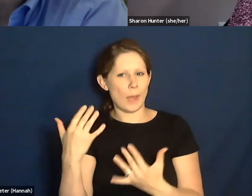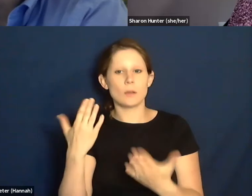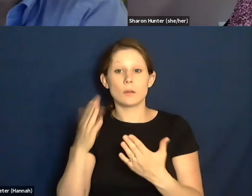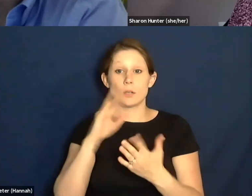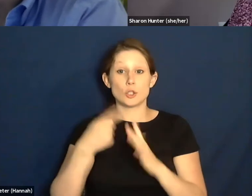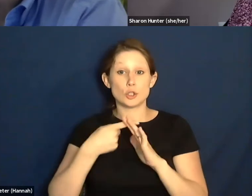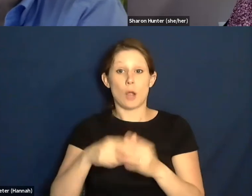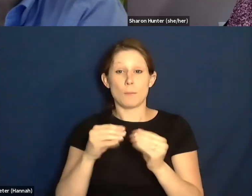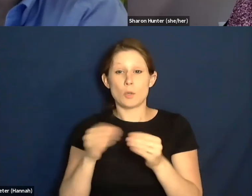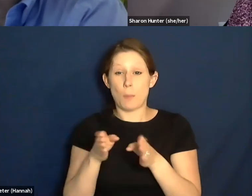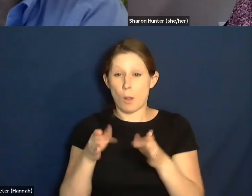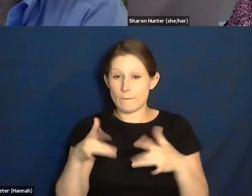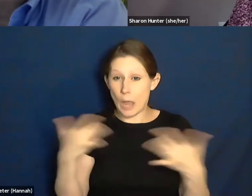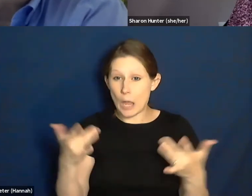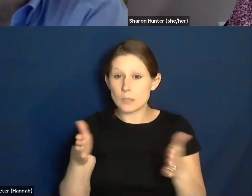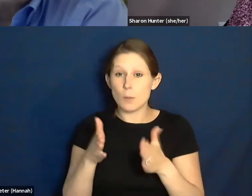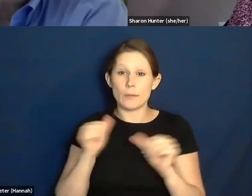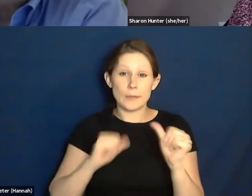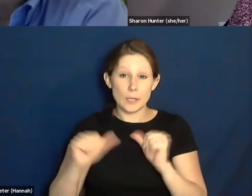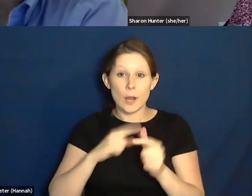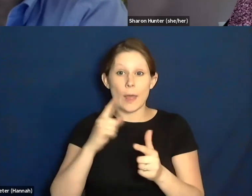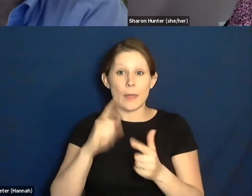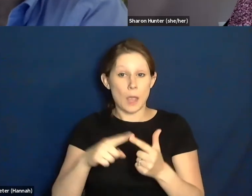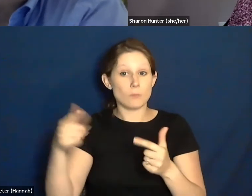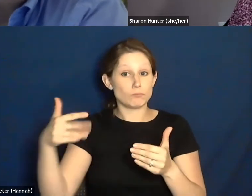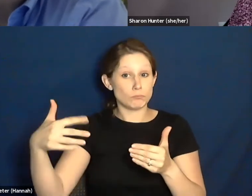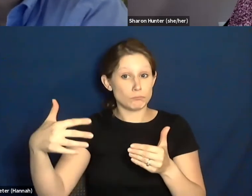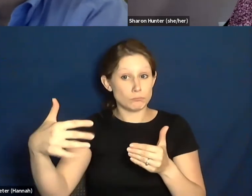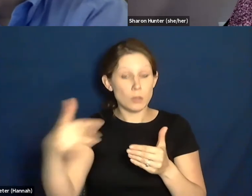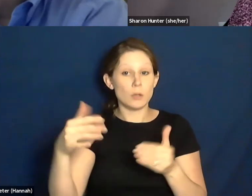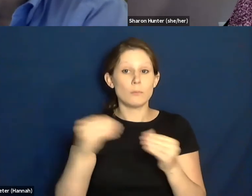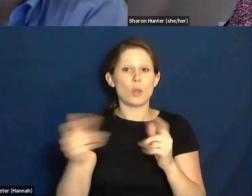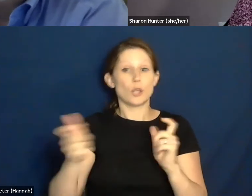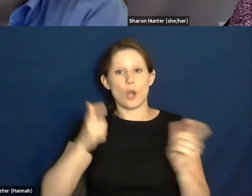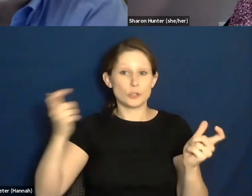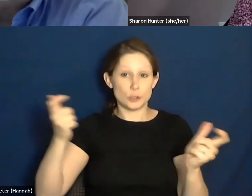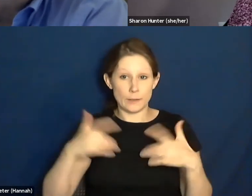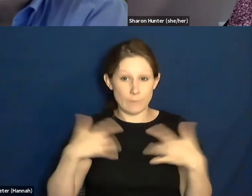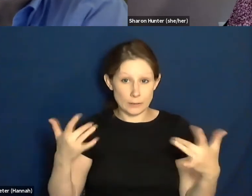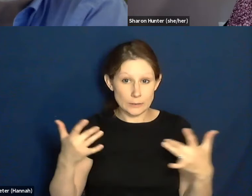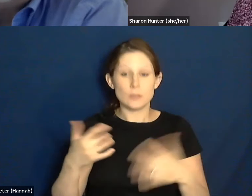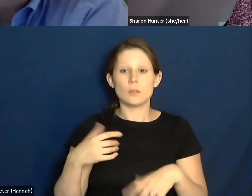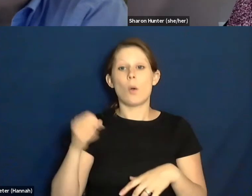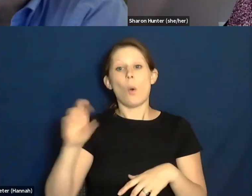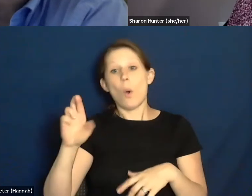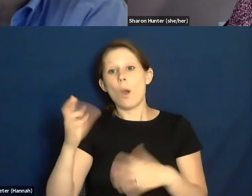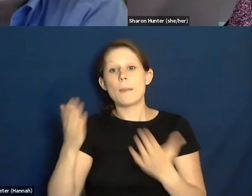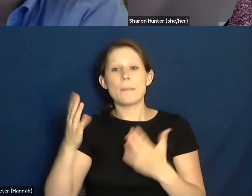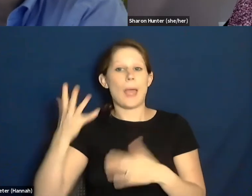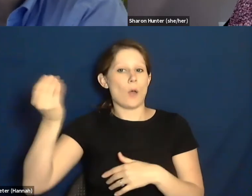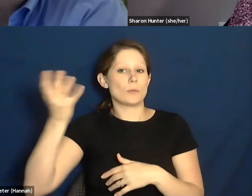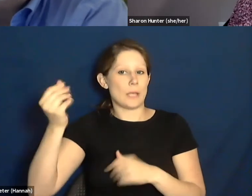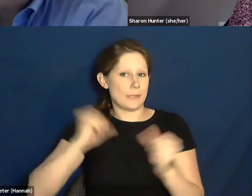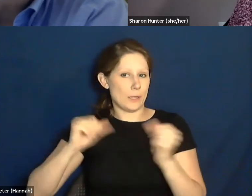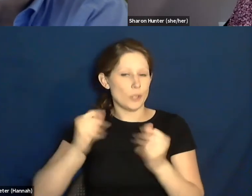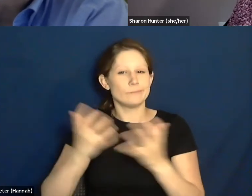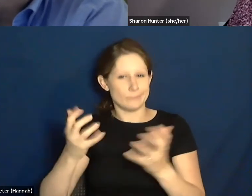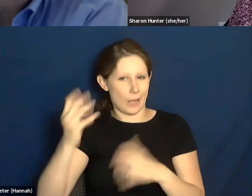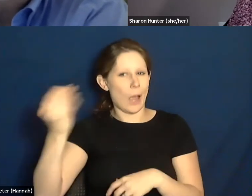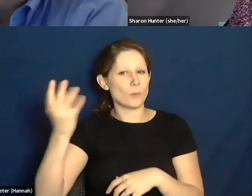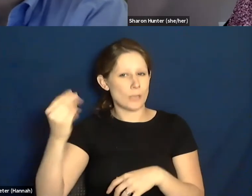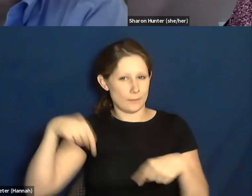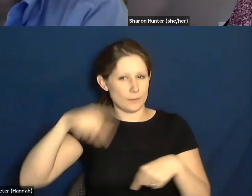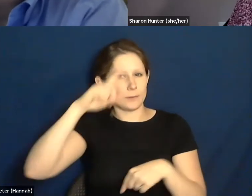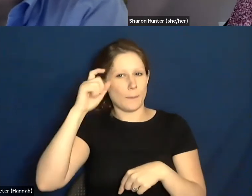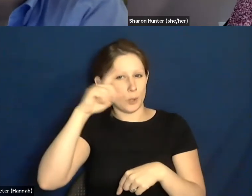before going to larger events, or outside theater, a lot of outside theater this summer. That's a